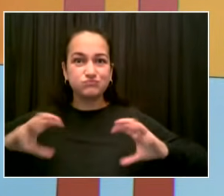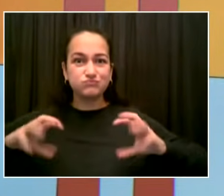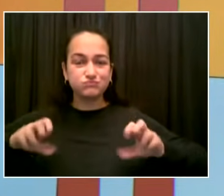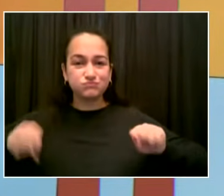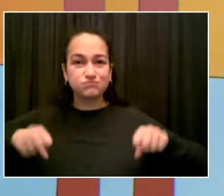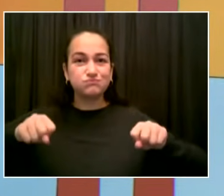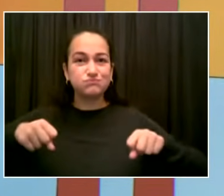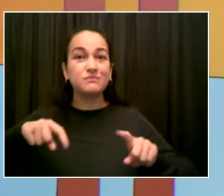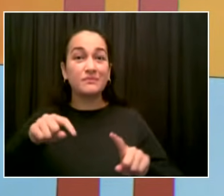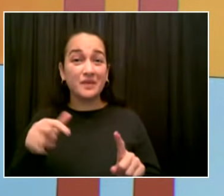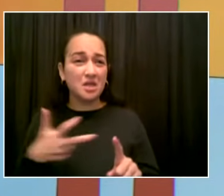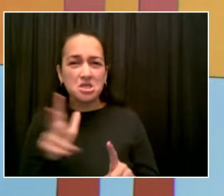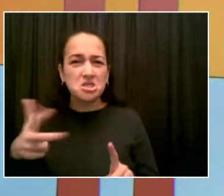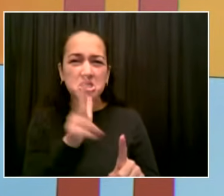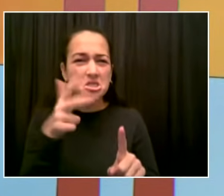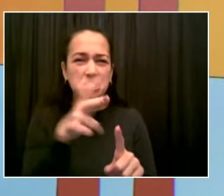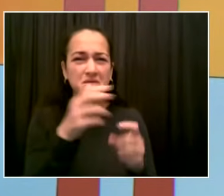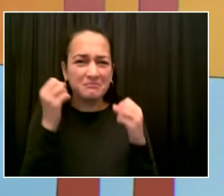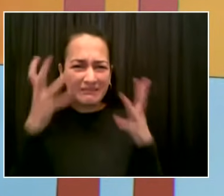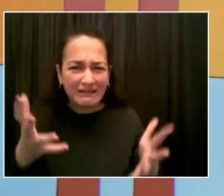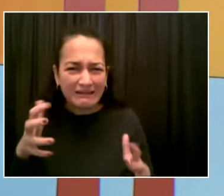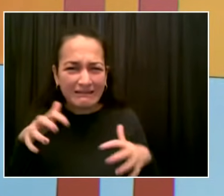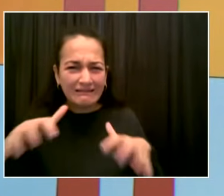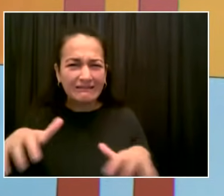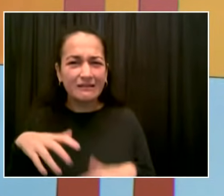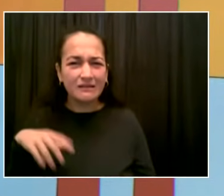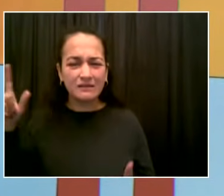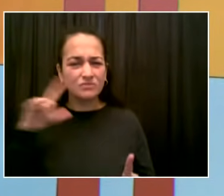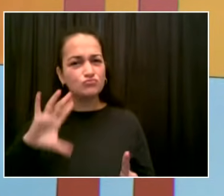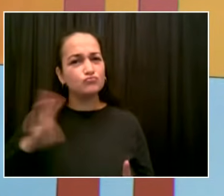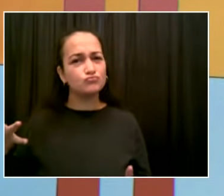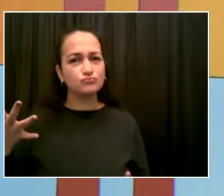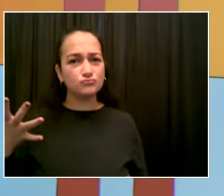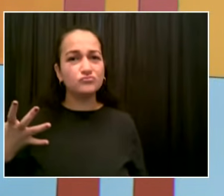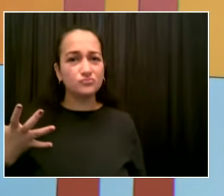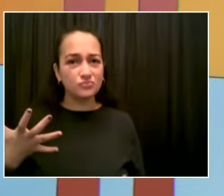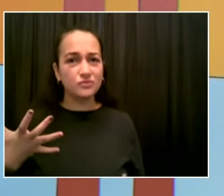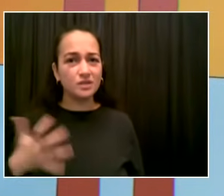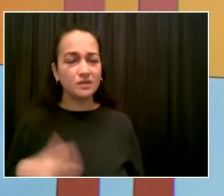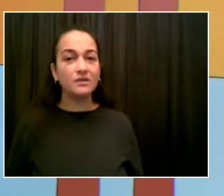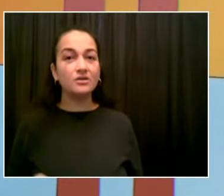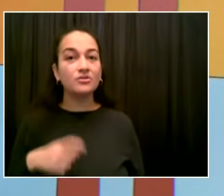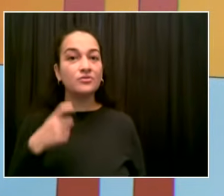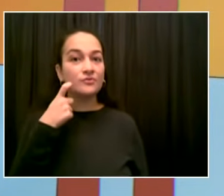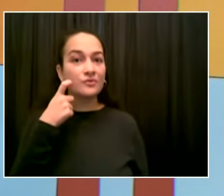RHETORIC? HE DISCUSSES THE POIMRTANCE OF PERCEPTION AS MUCH